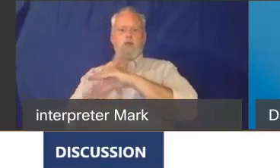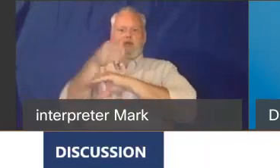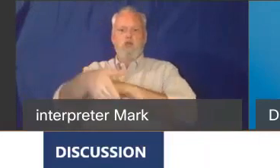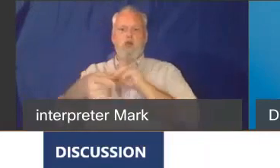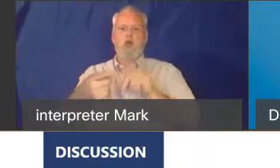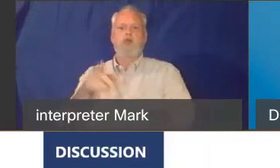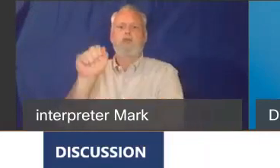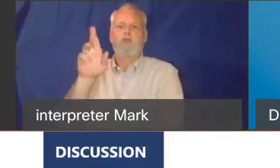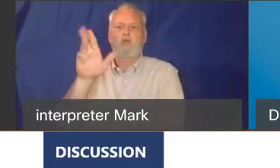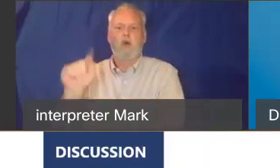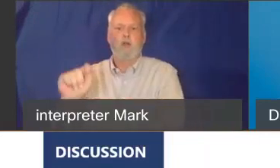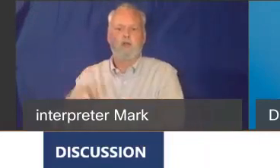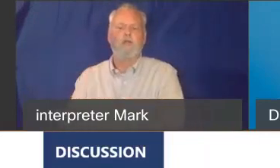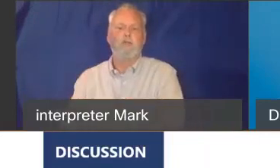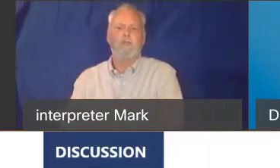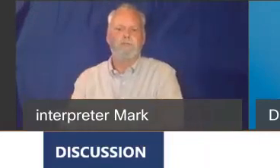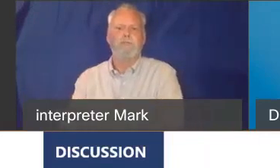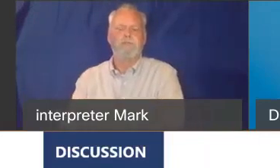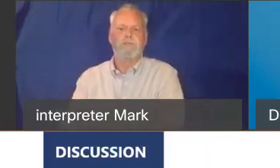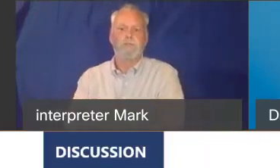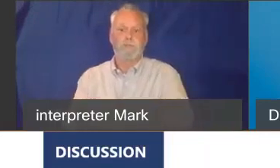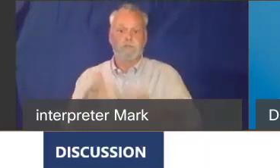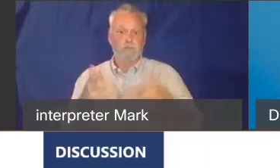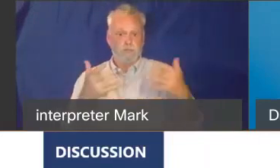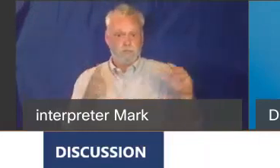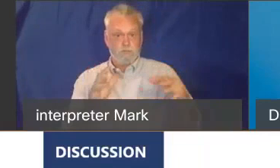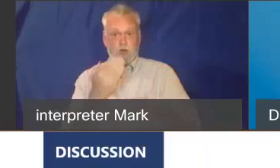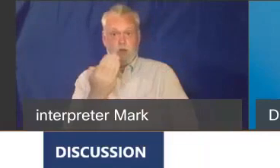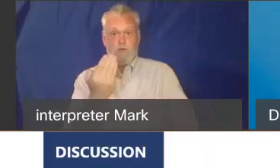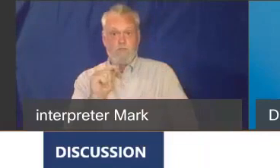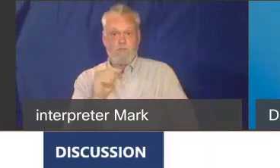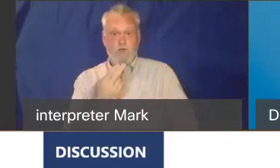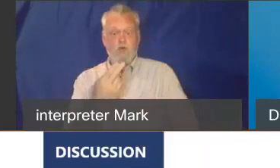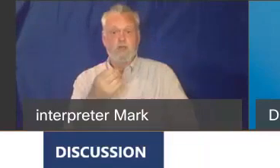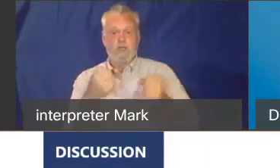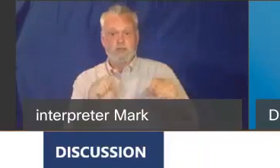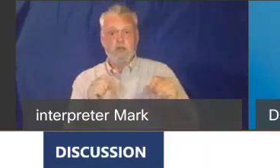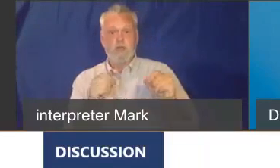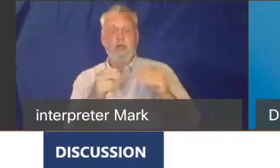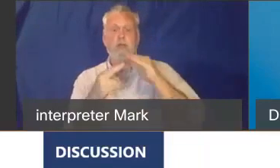So, of course, there's the existing 14 street bridge span that we will connect to with this project.